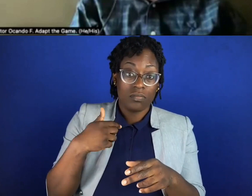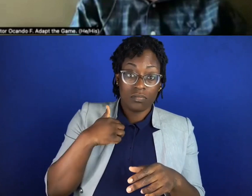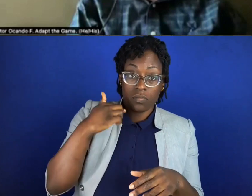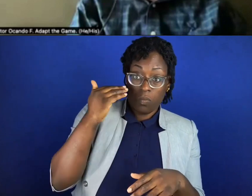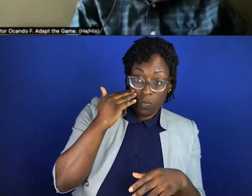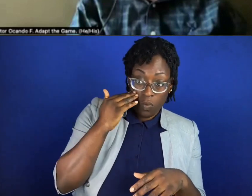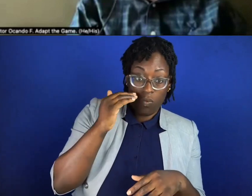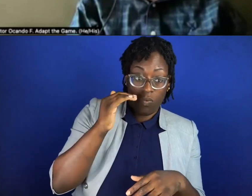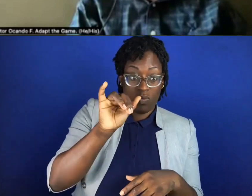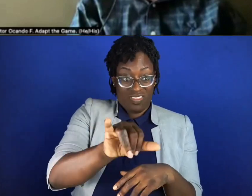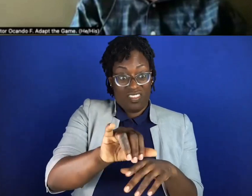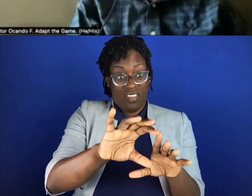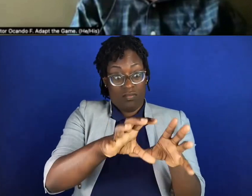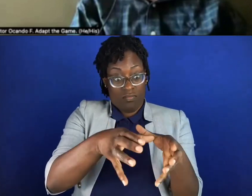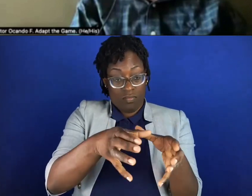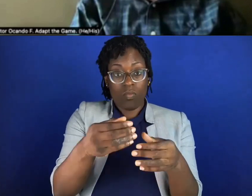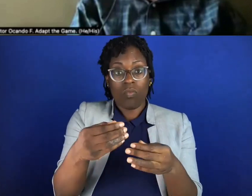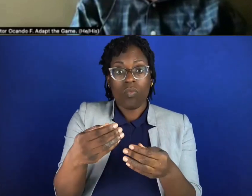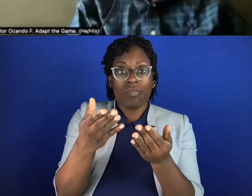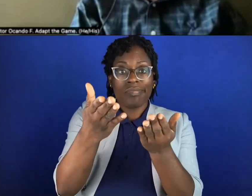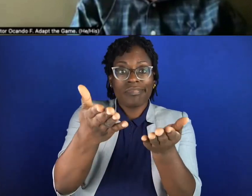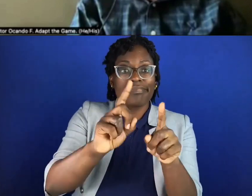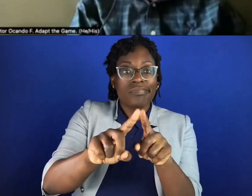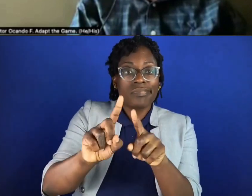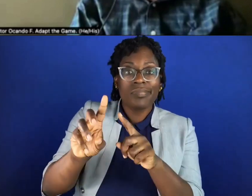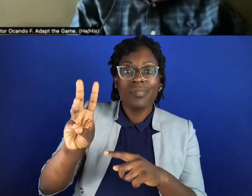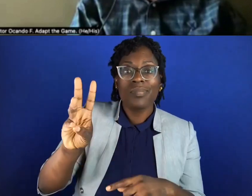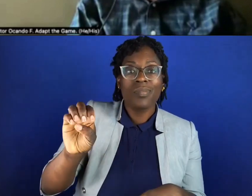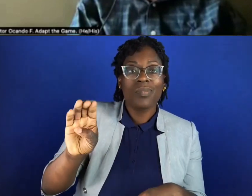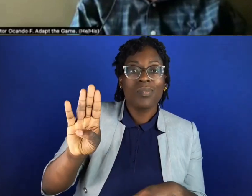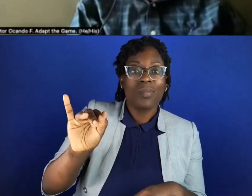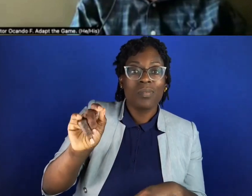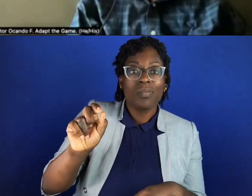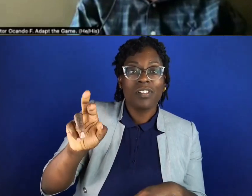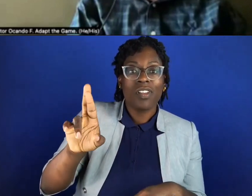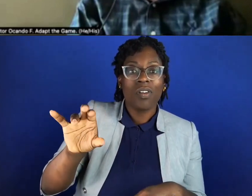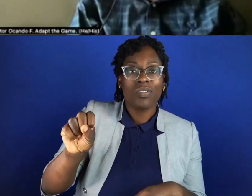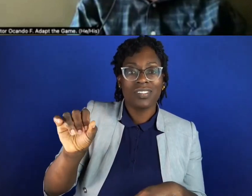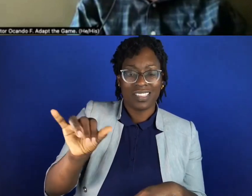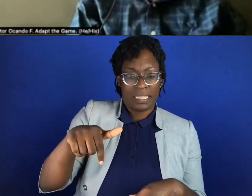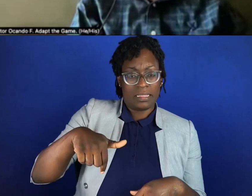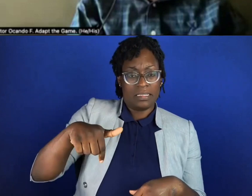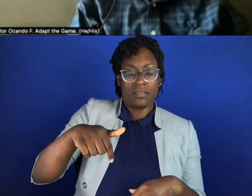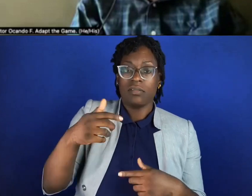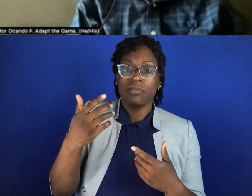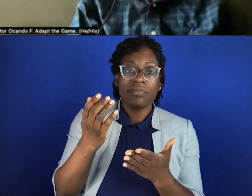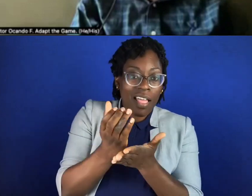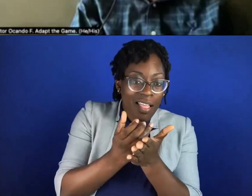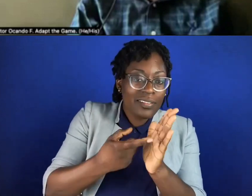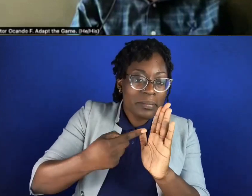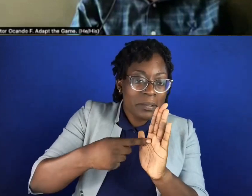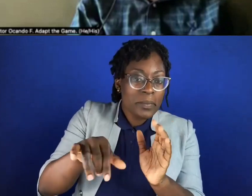I do know that theyhold different webinars just like this or classes even so that could